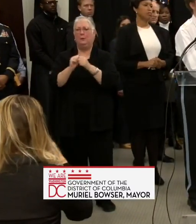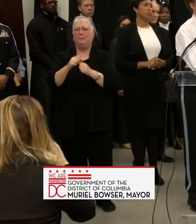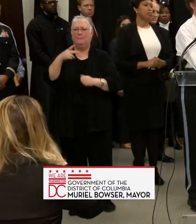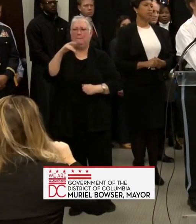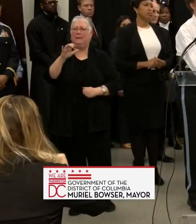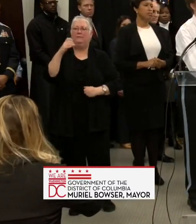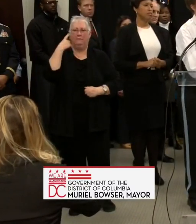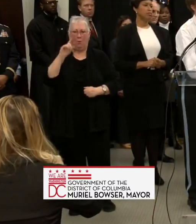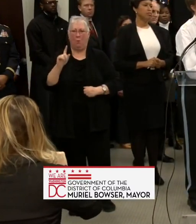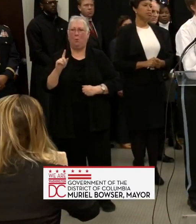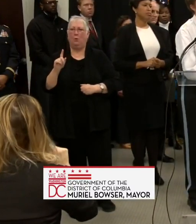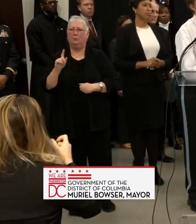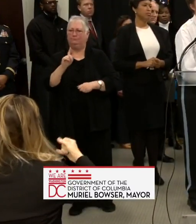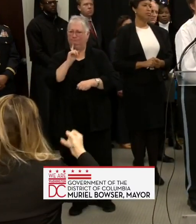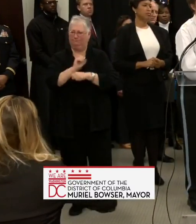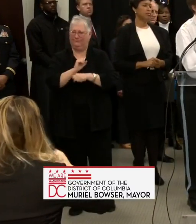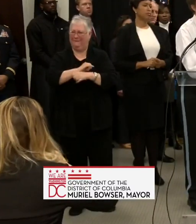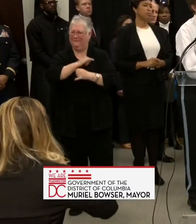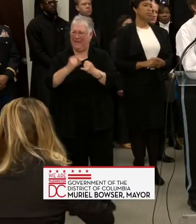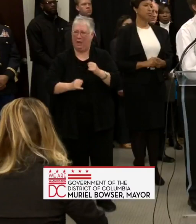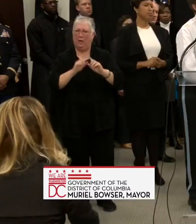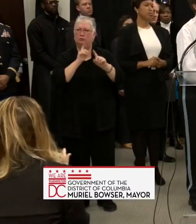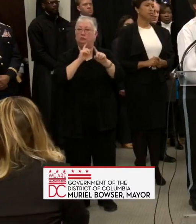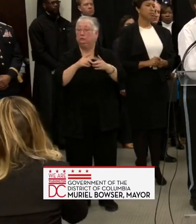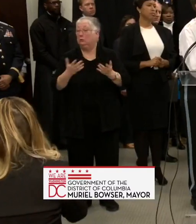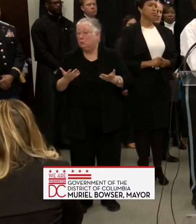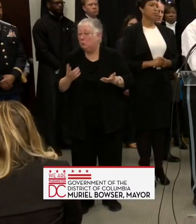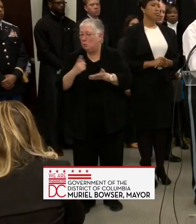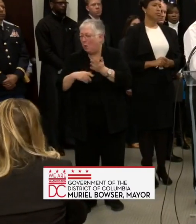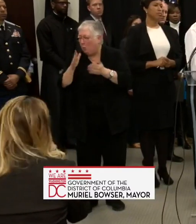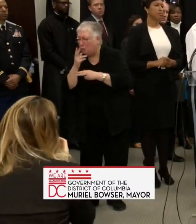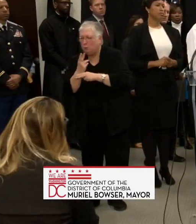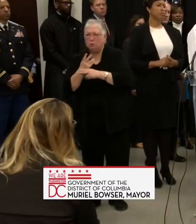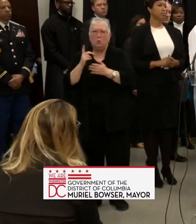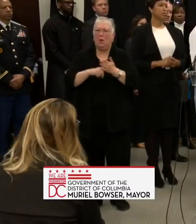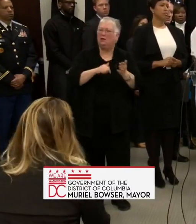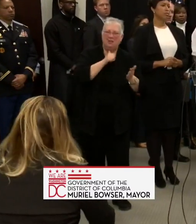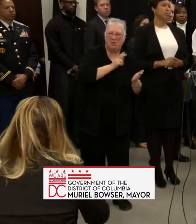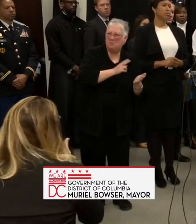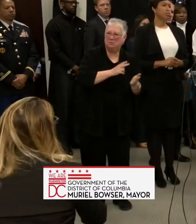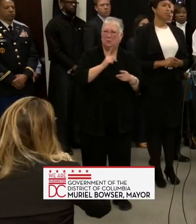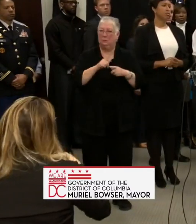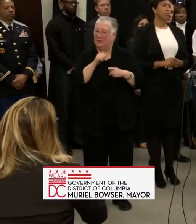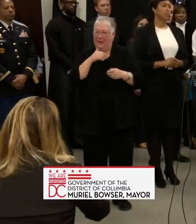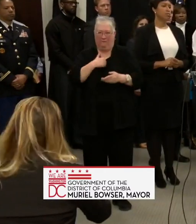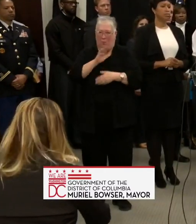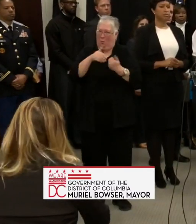FINAL ANSWERS ON WHAT SPACES THEY ARE GOING TO USE OR NOT USE. I KNOW EVERY DAY THEY ARE